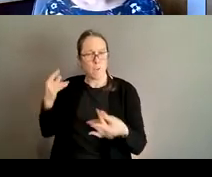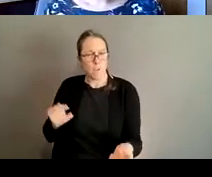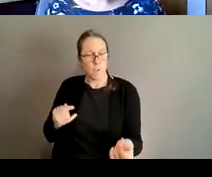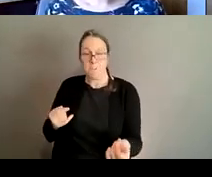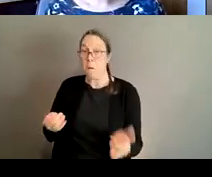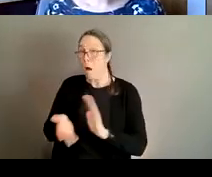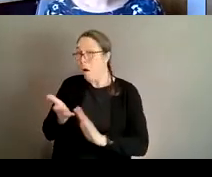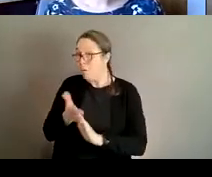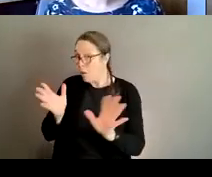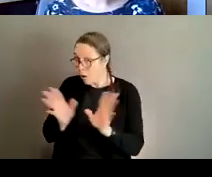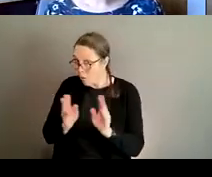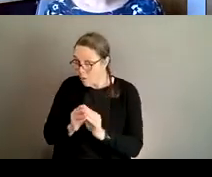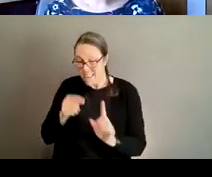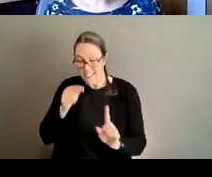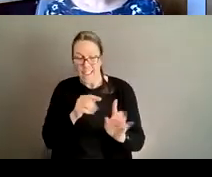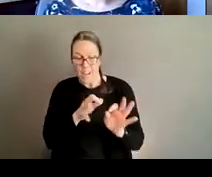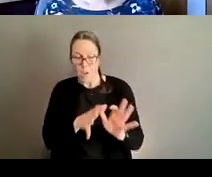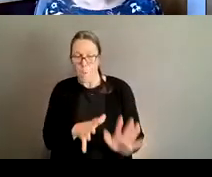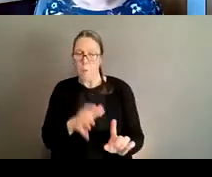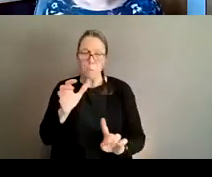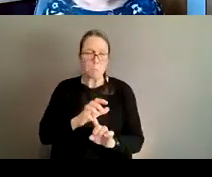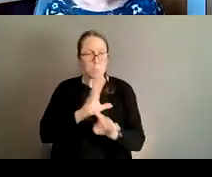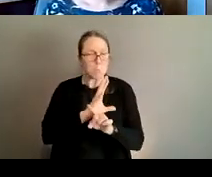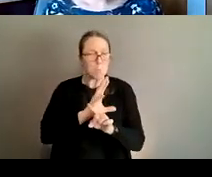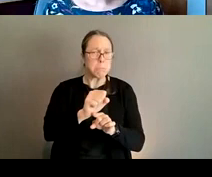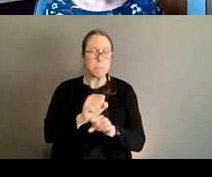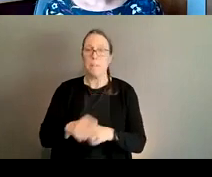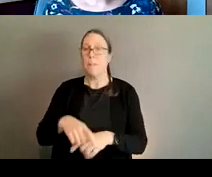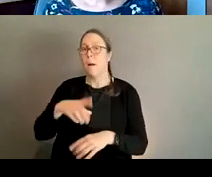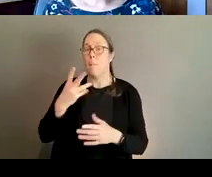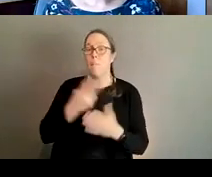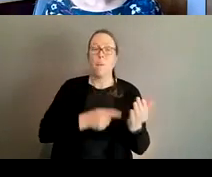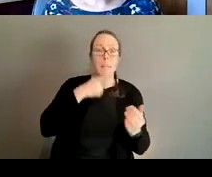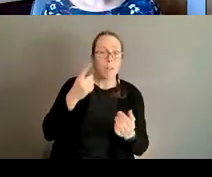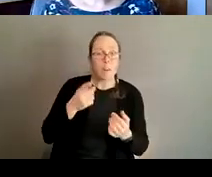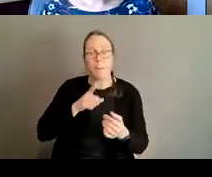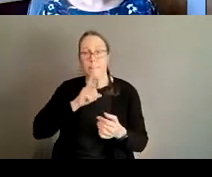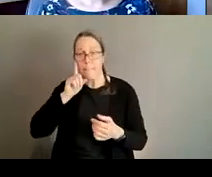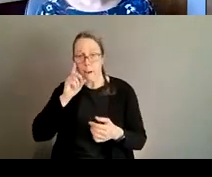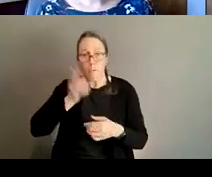the interpreter did a great job. Both the hearing/Deaf/Hard of Hearing audiences enjoyed